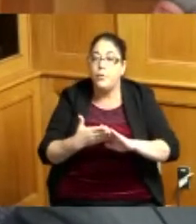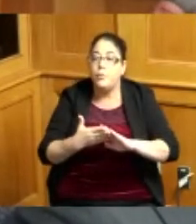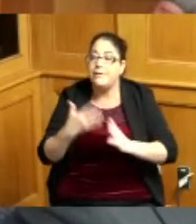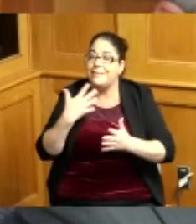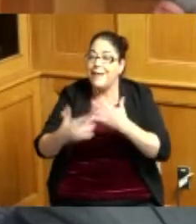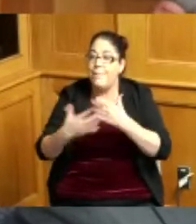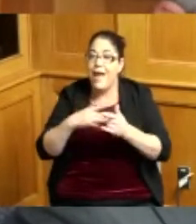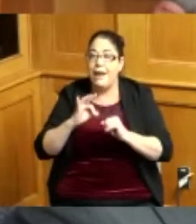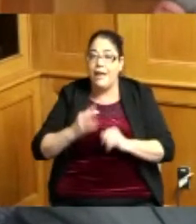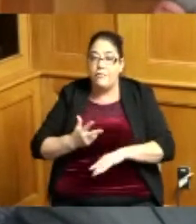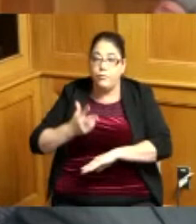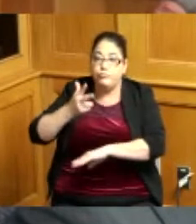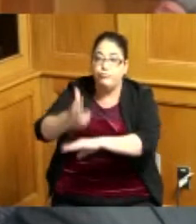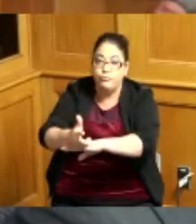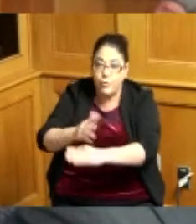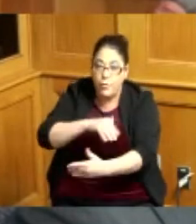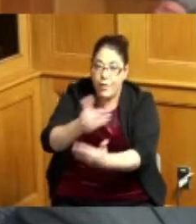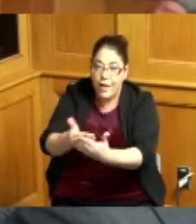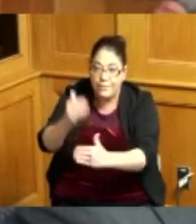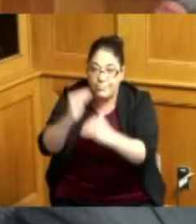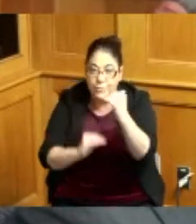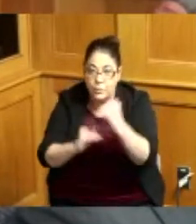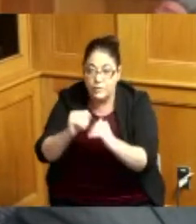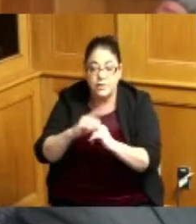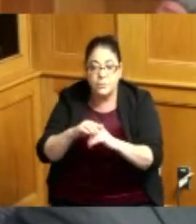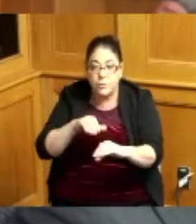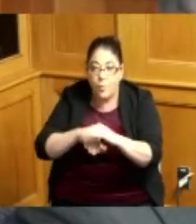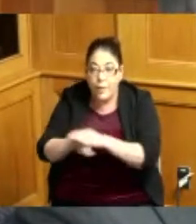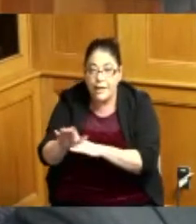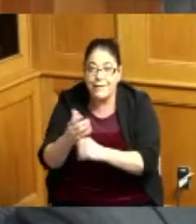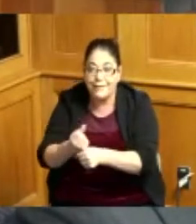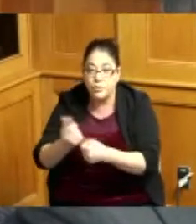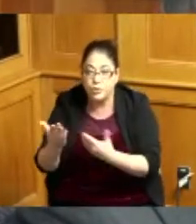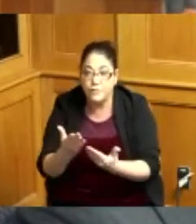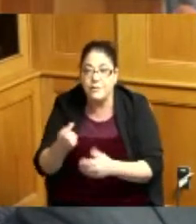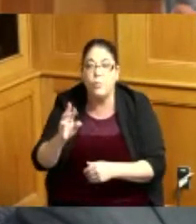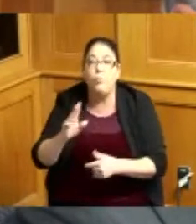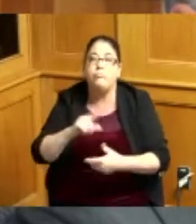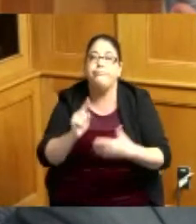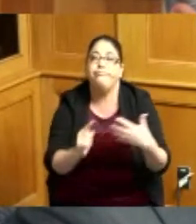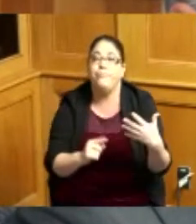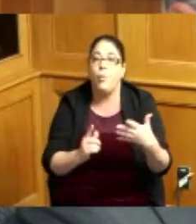whatever it is you know how frequently I just because these things all align right they all tied